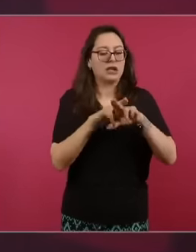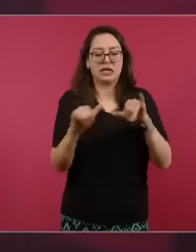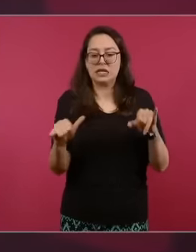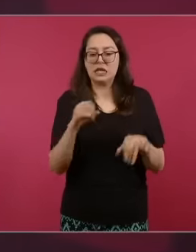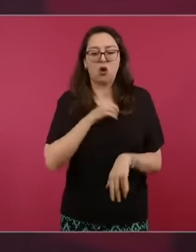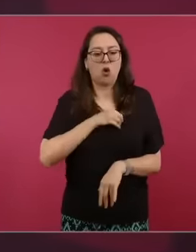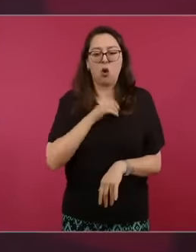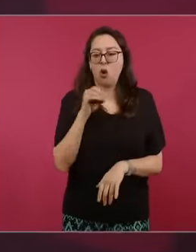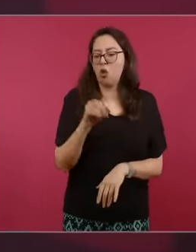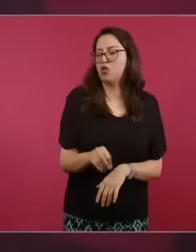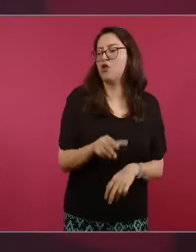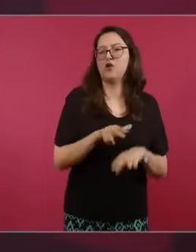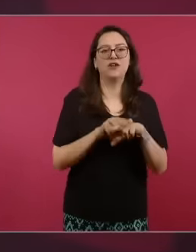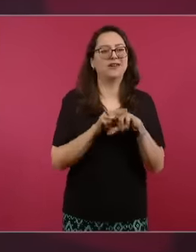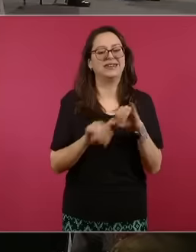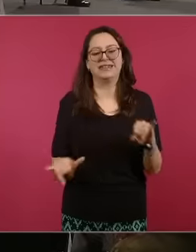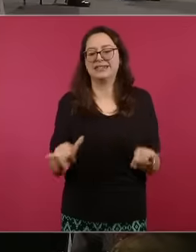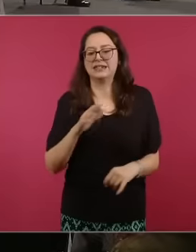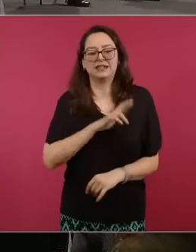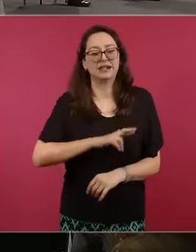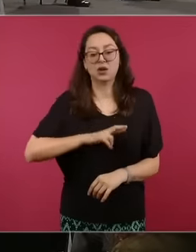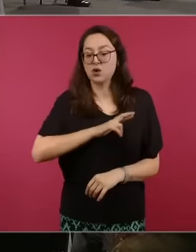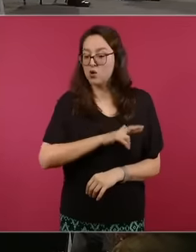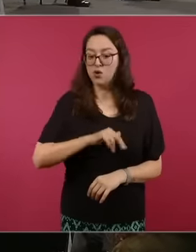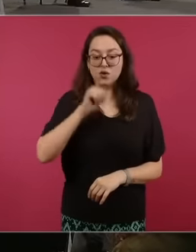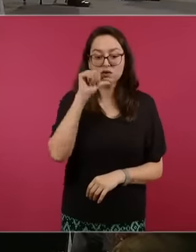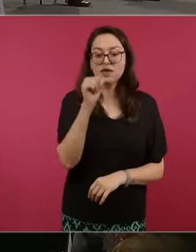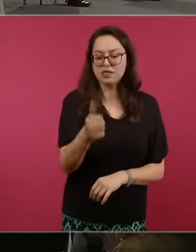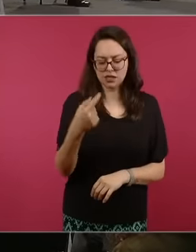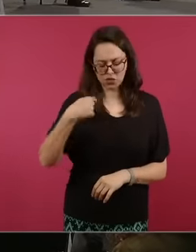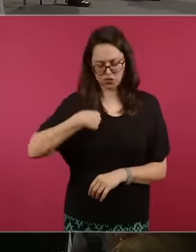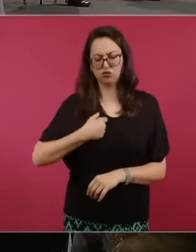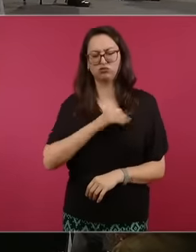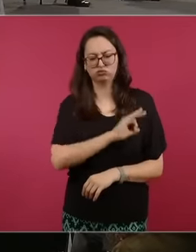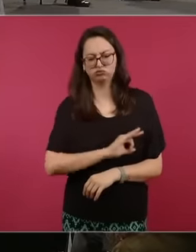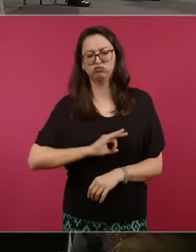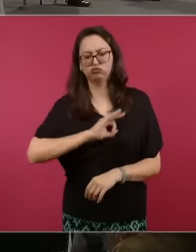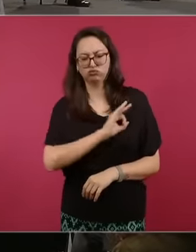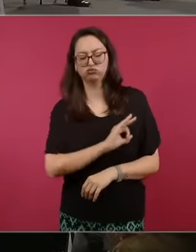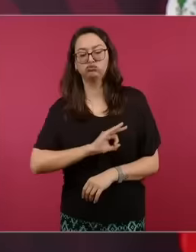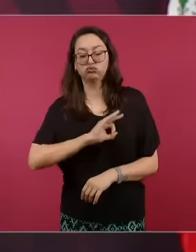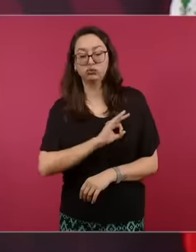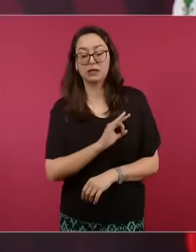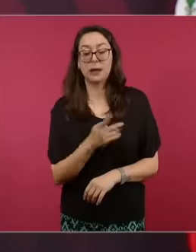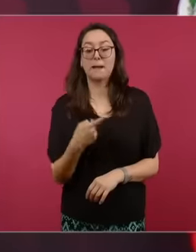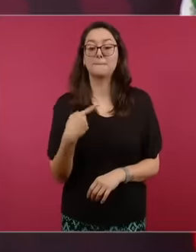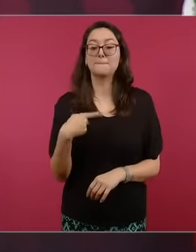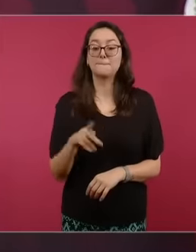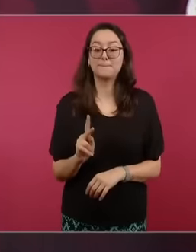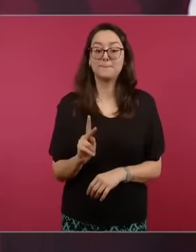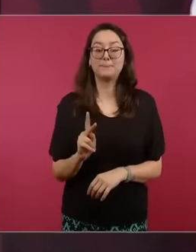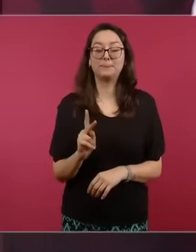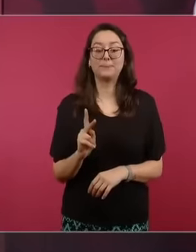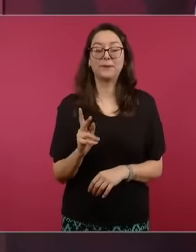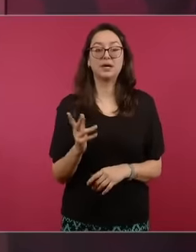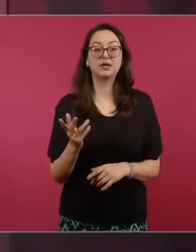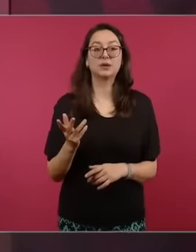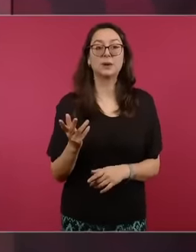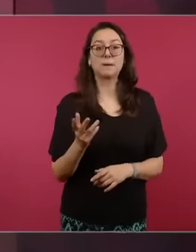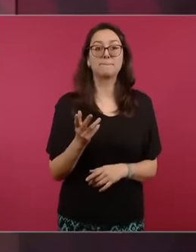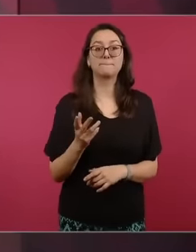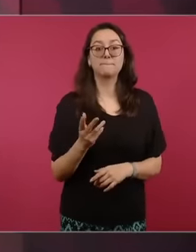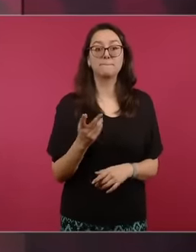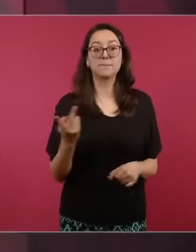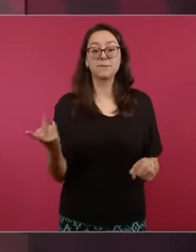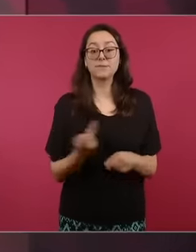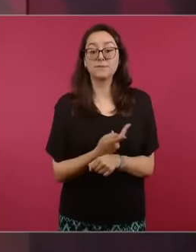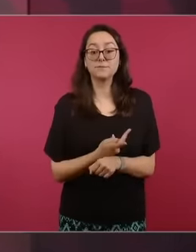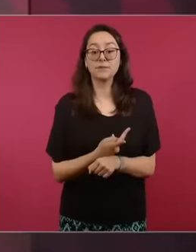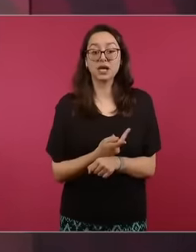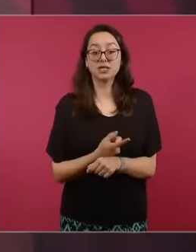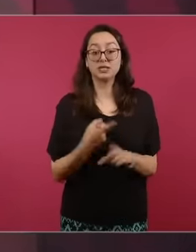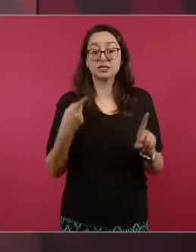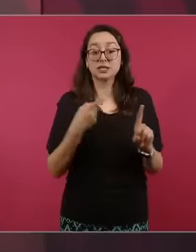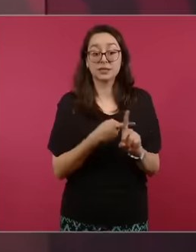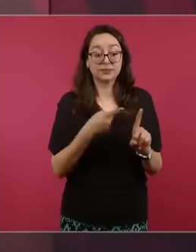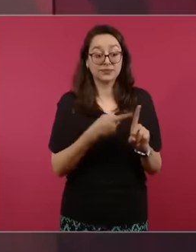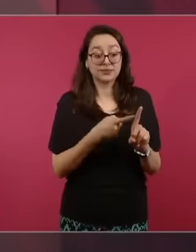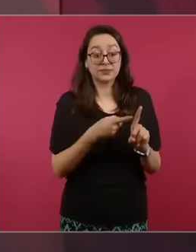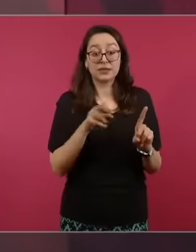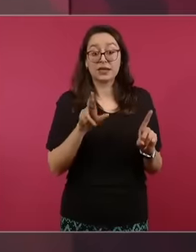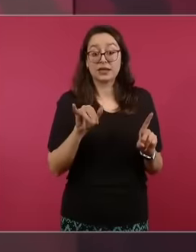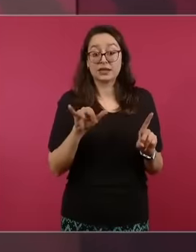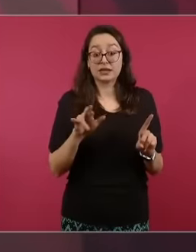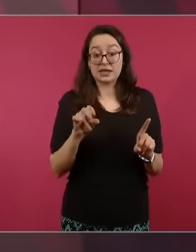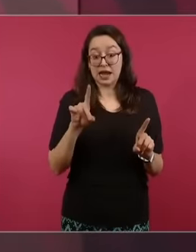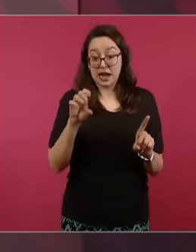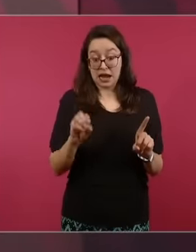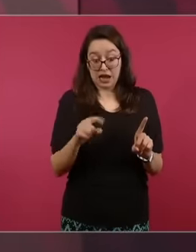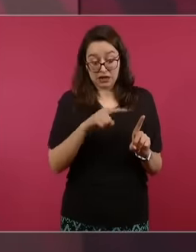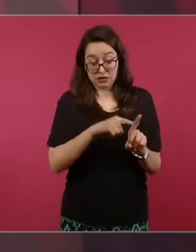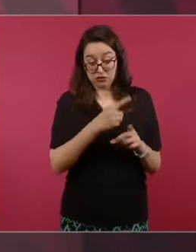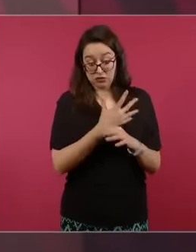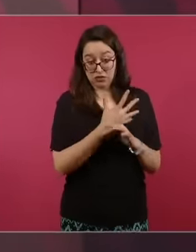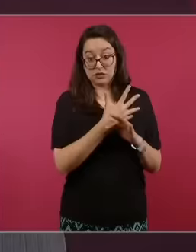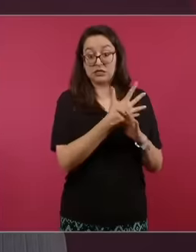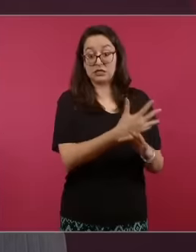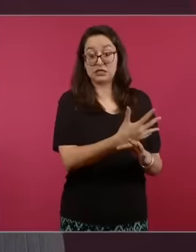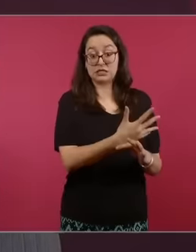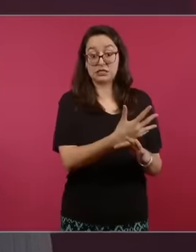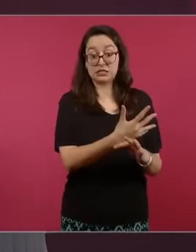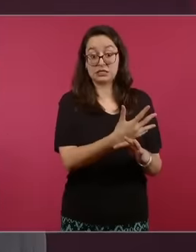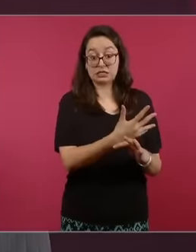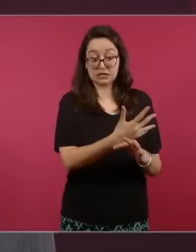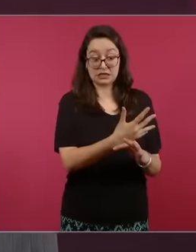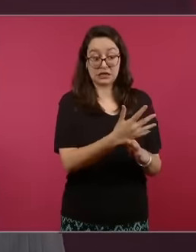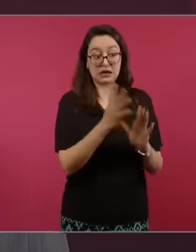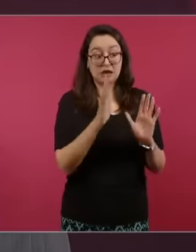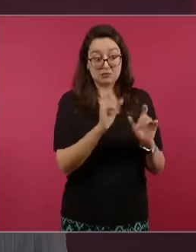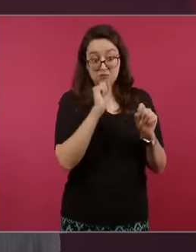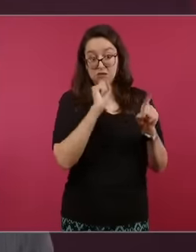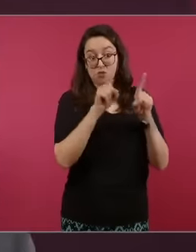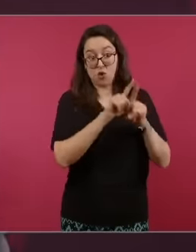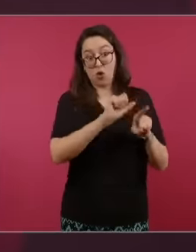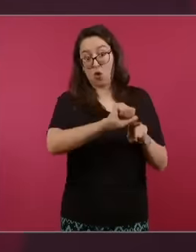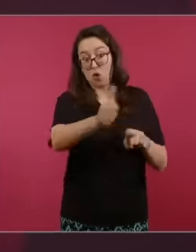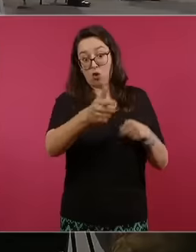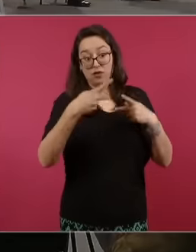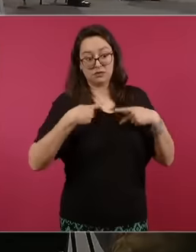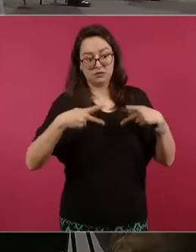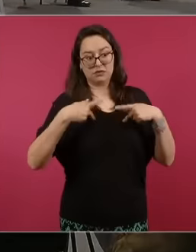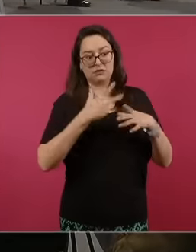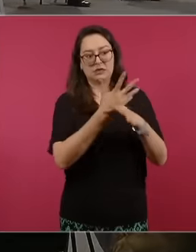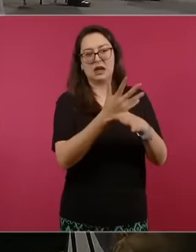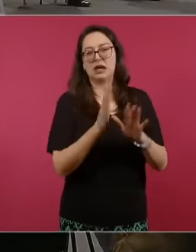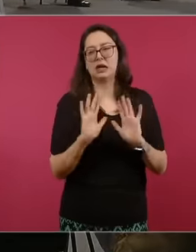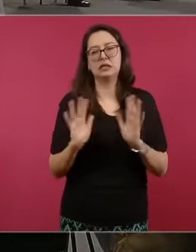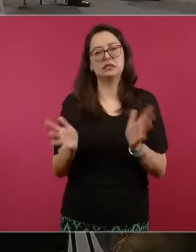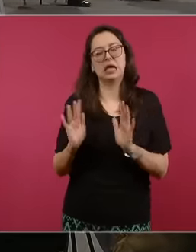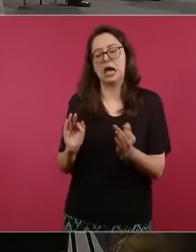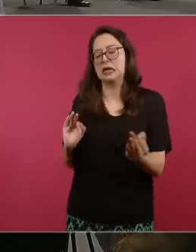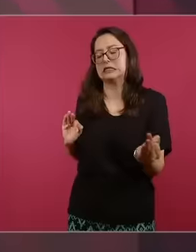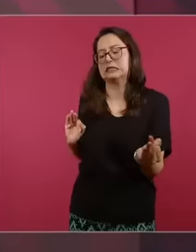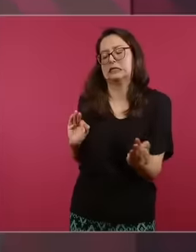resentments. Ricardo has said, but just like others, there is nothing left for them. 7 months,